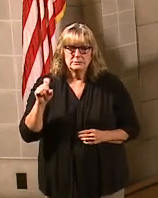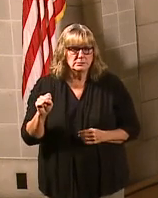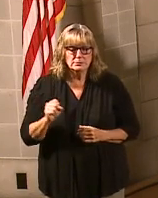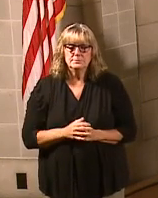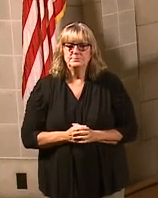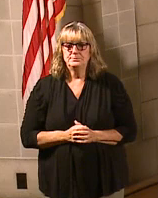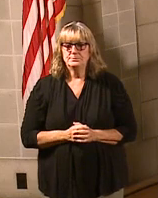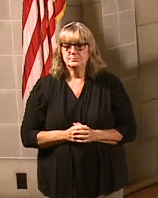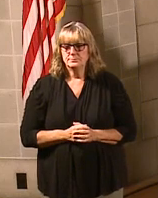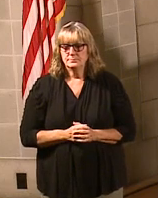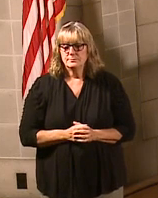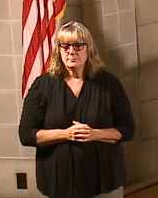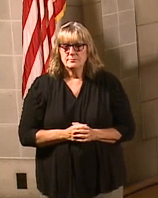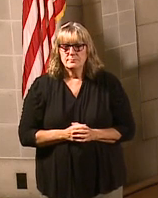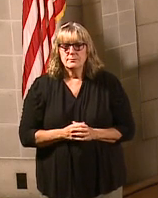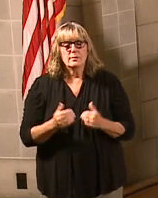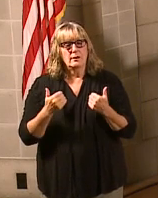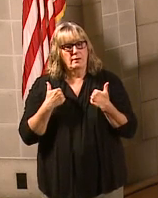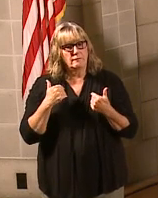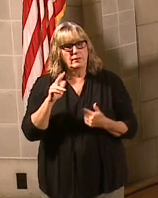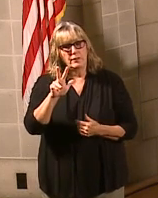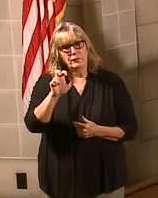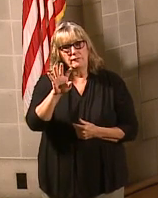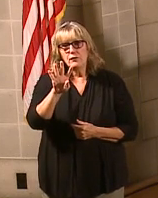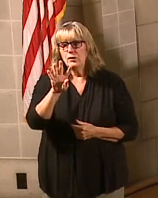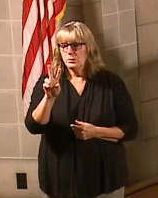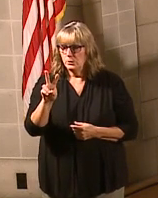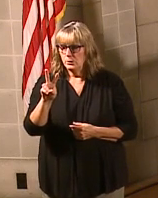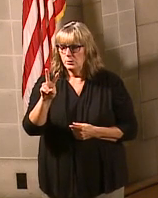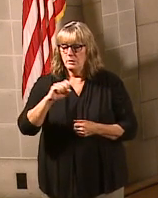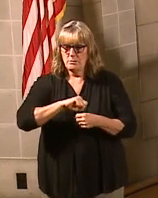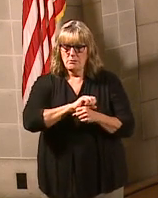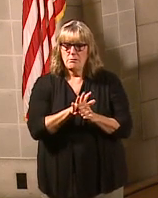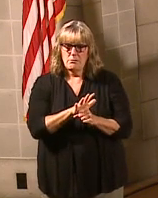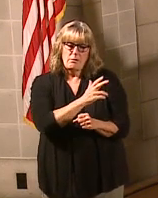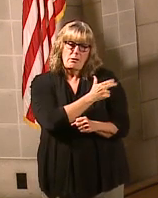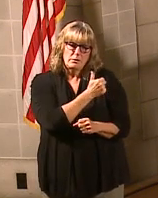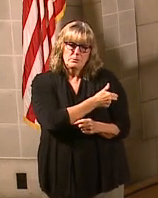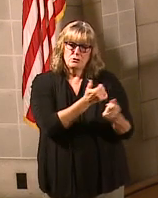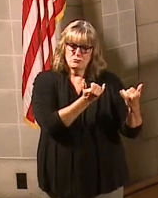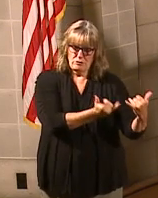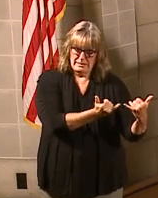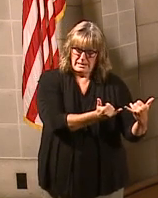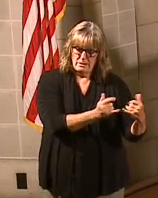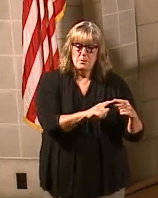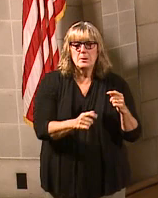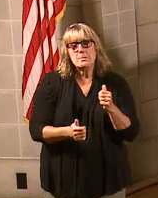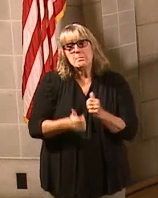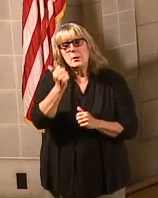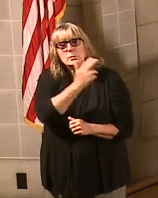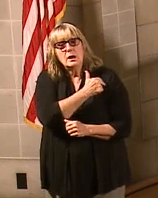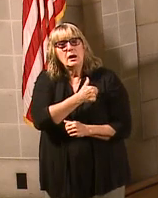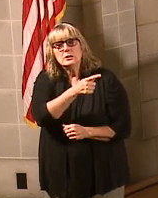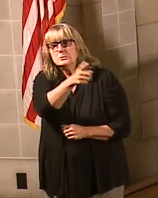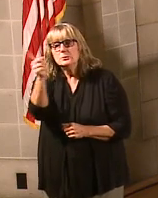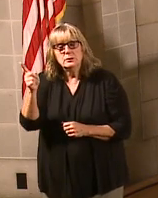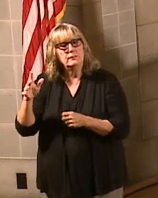AVAILABLE AND PATIENTS ARE STAYING IN THE EMERGENCY ROOM